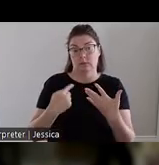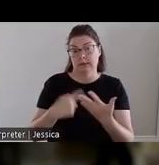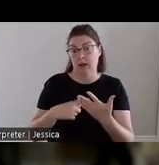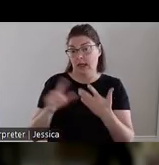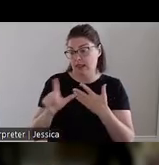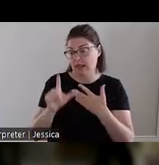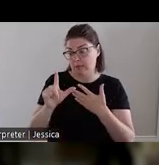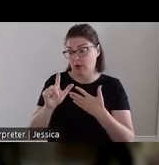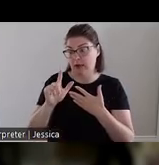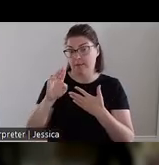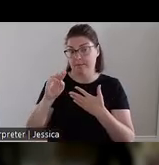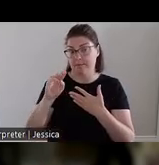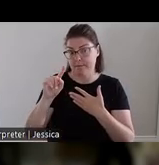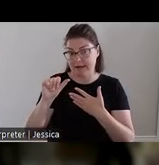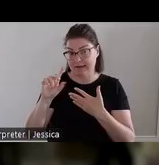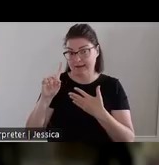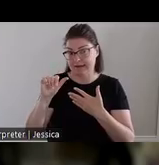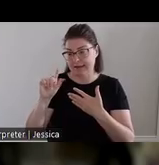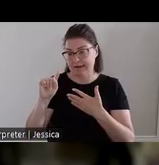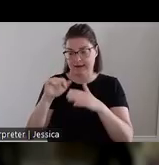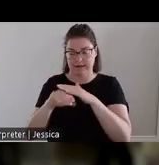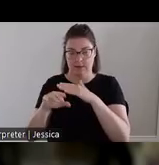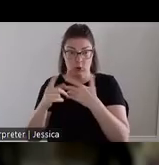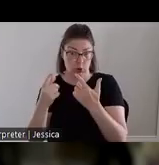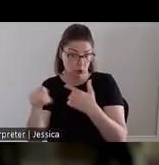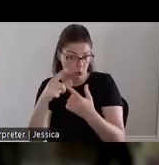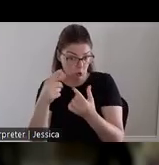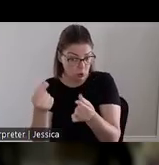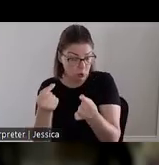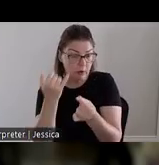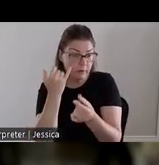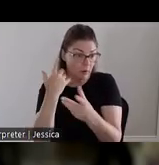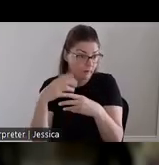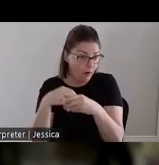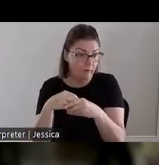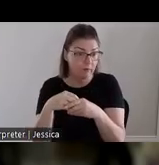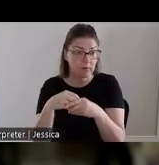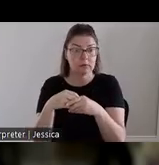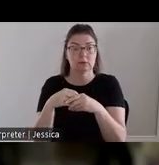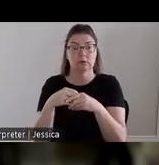metadata for accessibility, what you can do if you'd like to get involved, and hopefully have